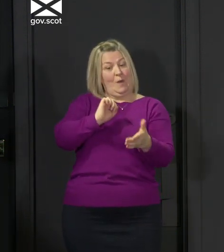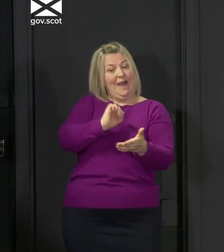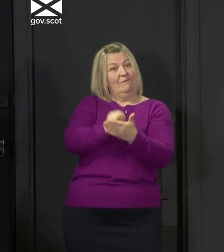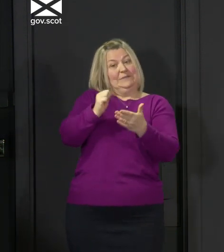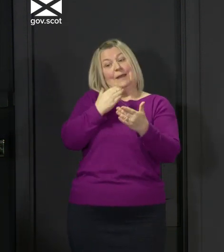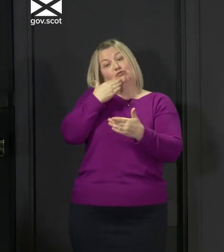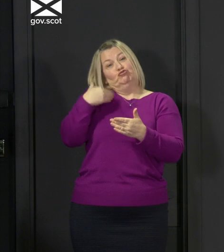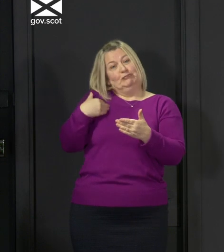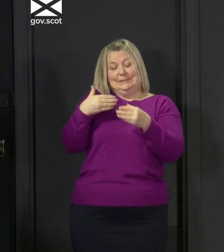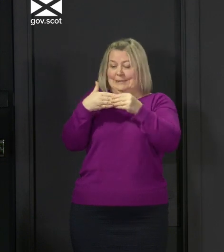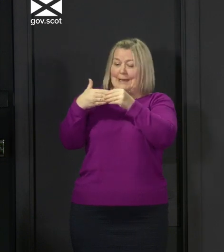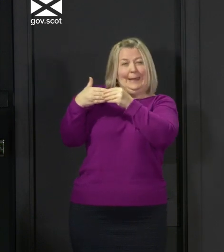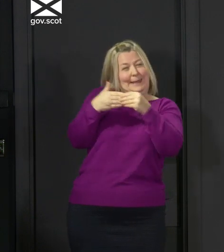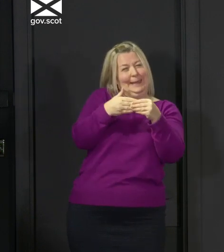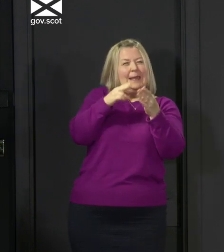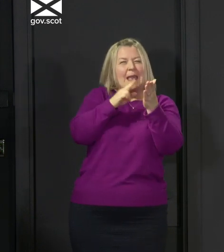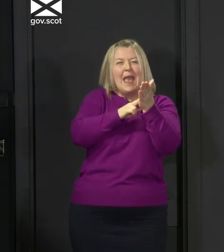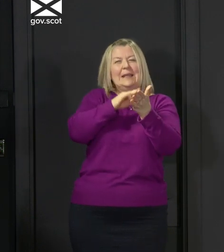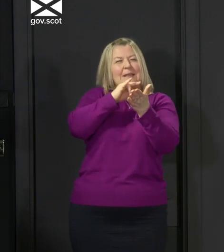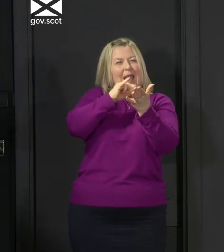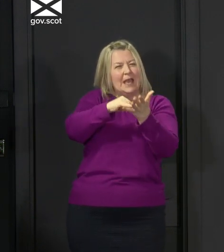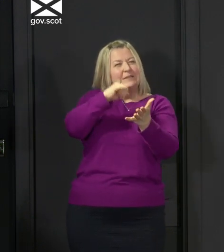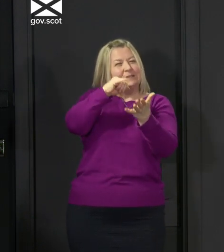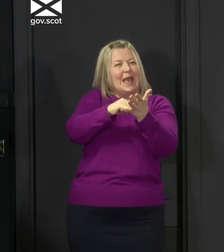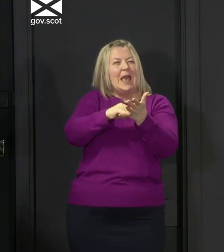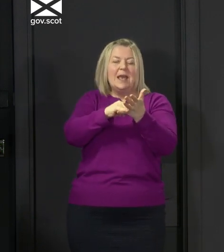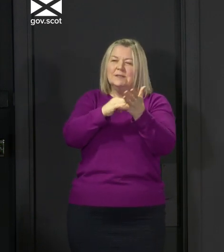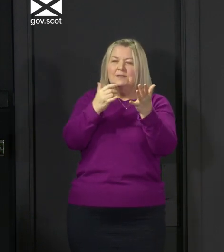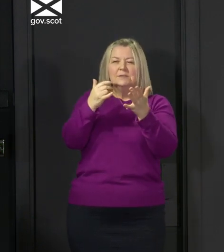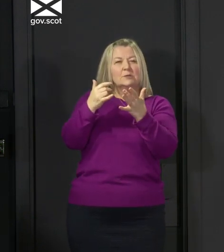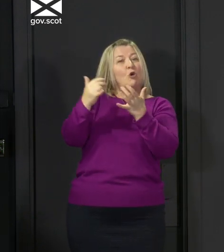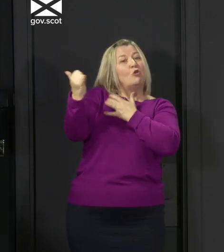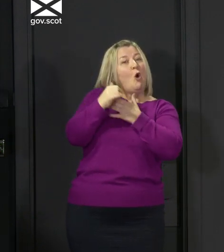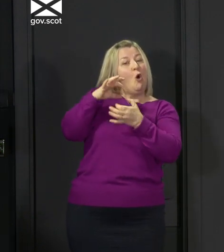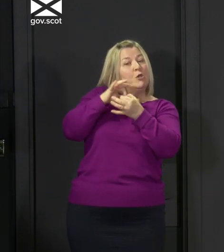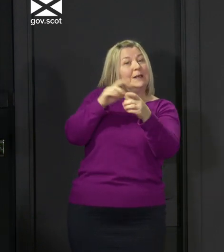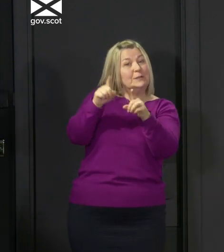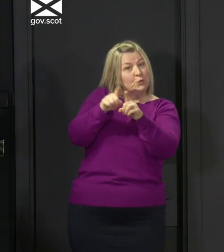The NSS Social Care call line, which helps care service providers with urgent equipment